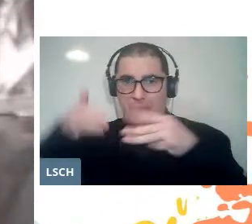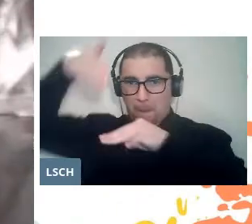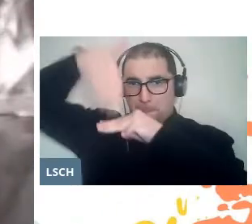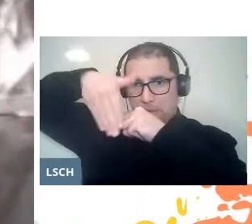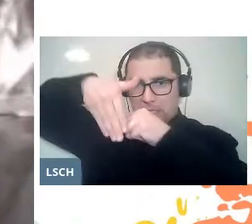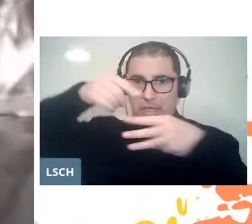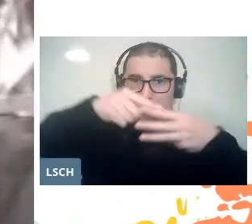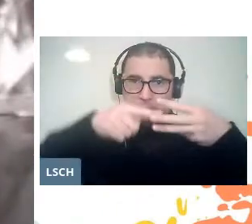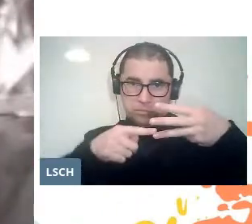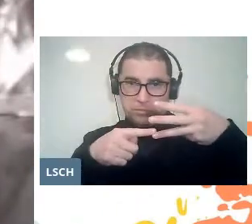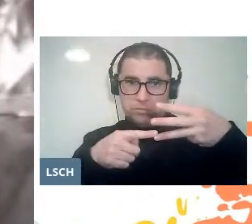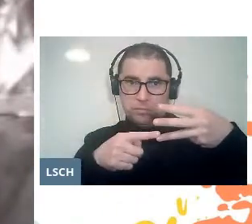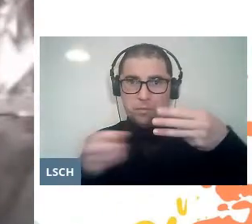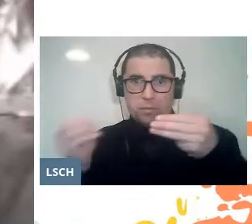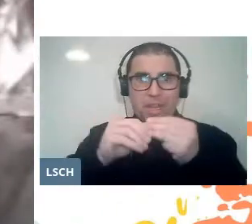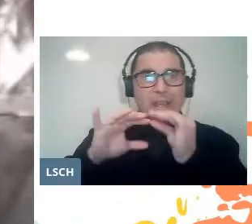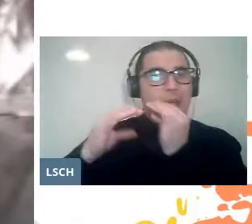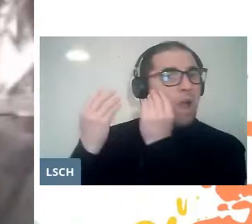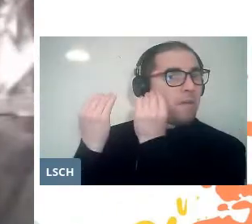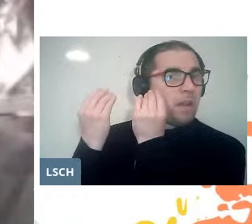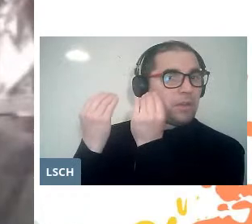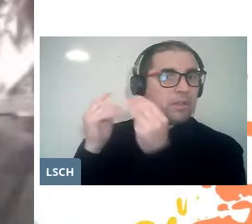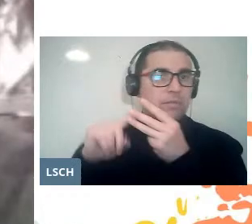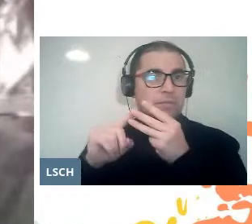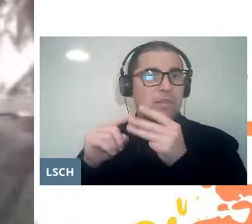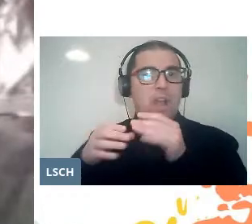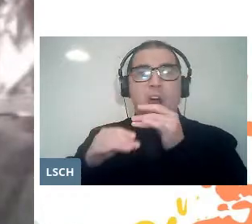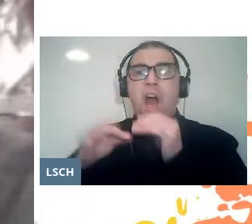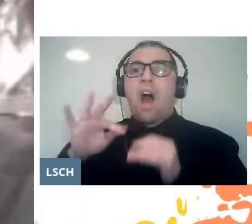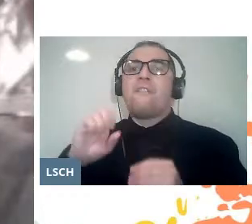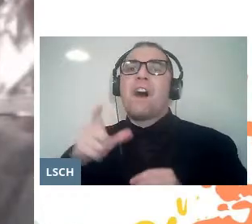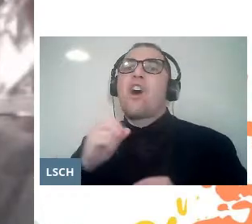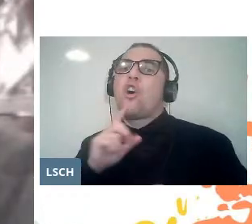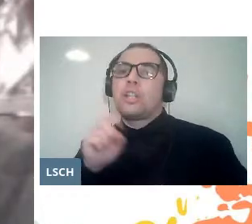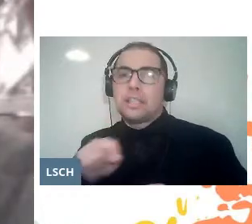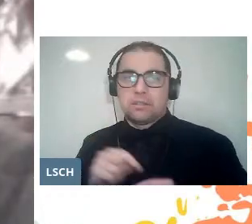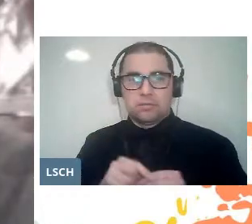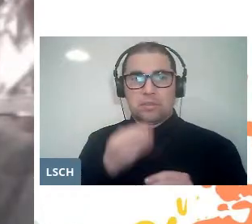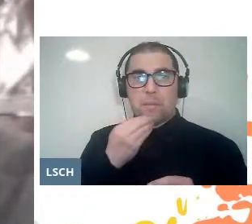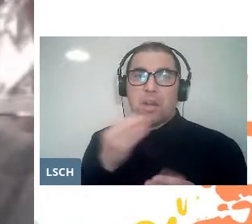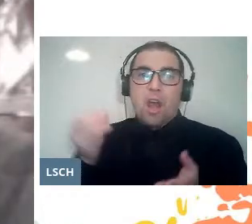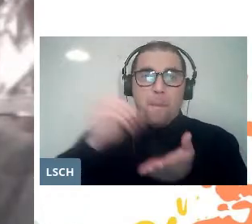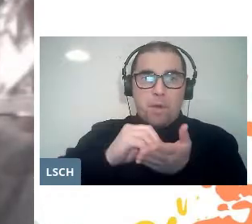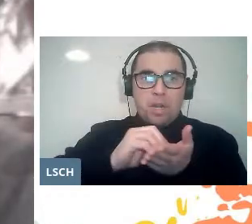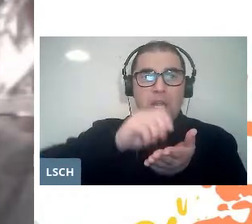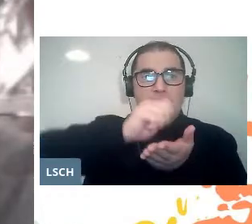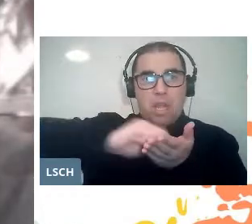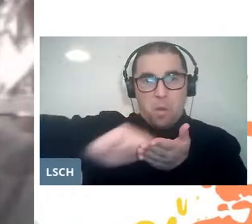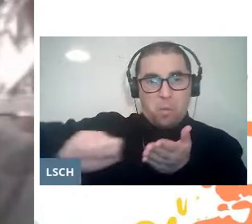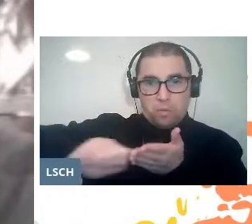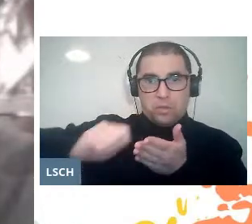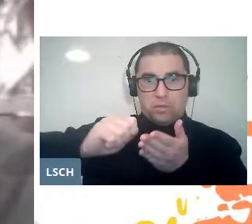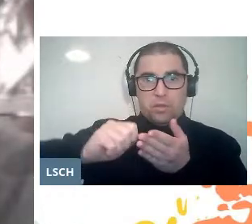he adds traverse flutes and bassoons. He sometimes writes a symphony with four French horns,